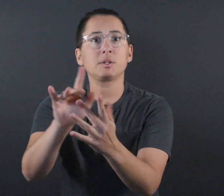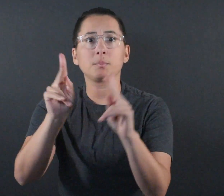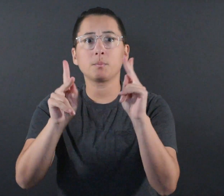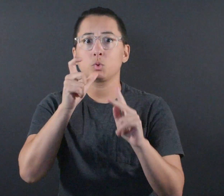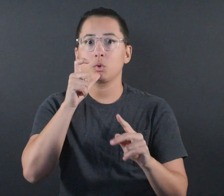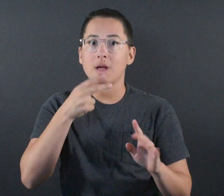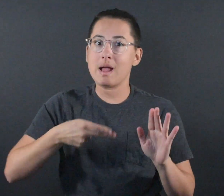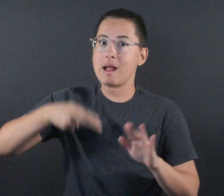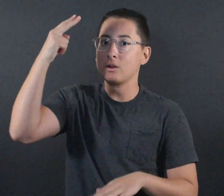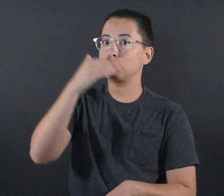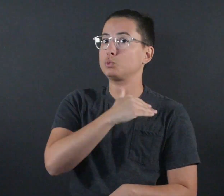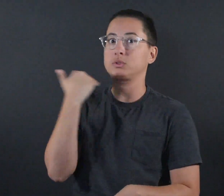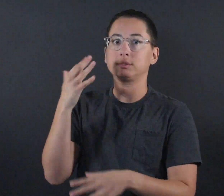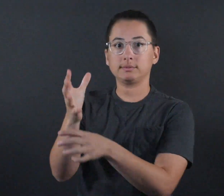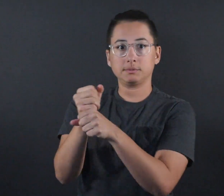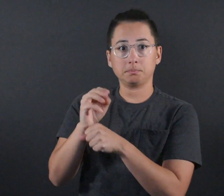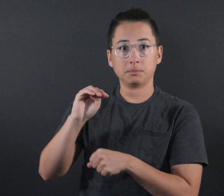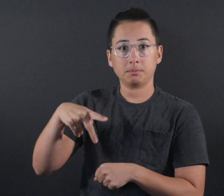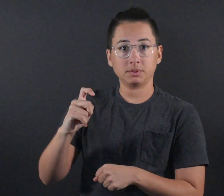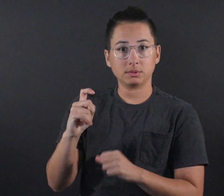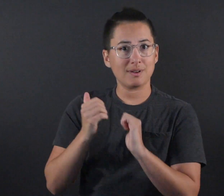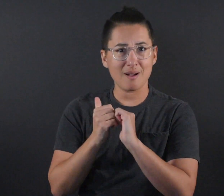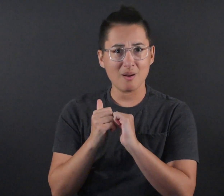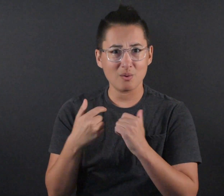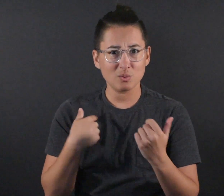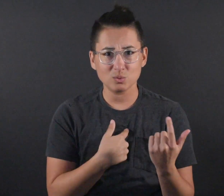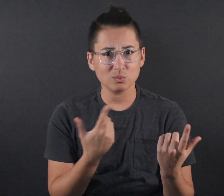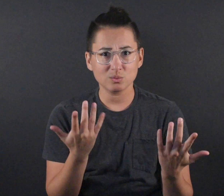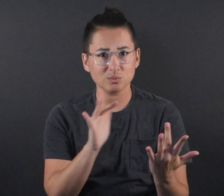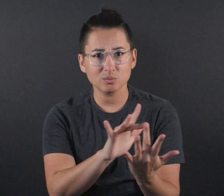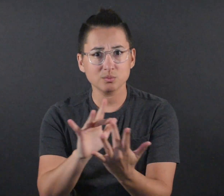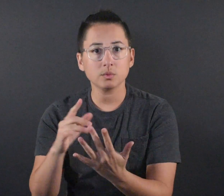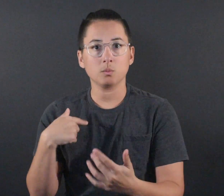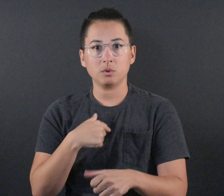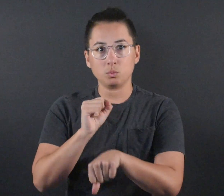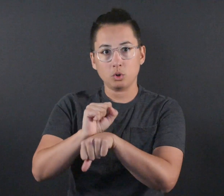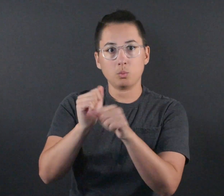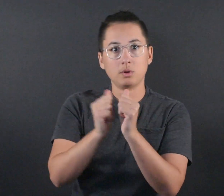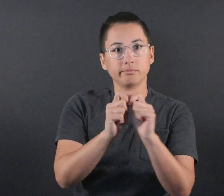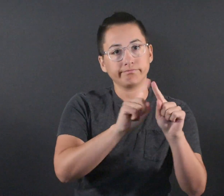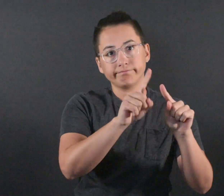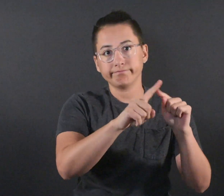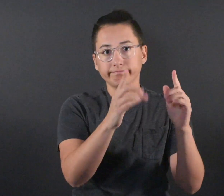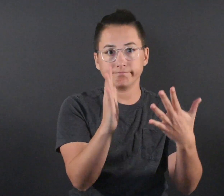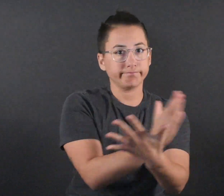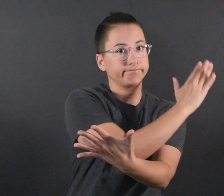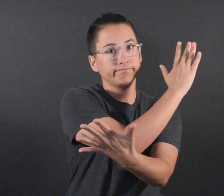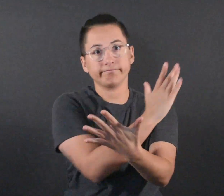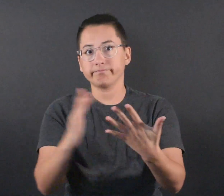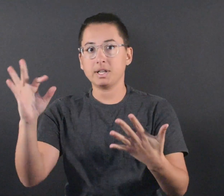To best reach people who are at highest risk of MPX, we are working with a wide range of clinics,